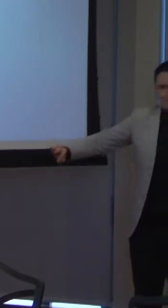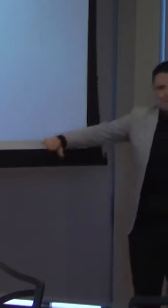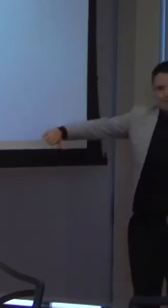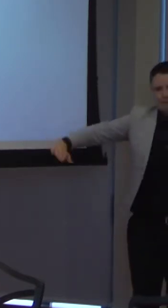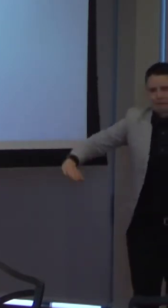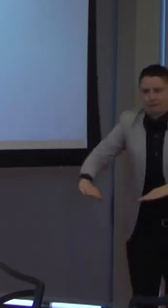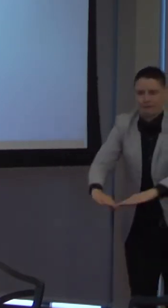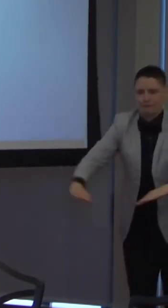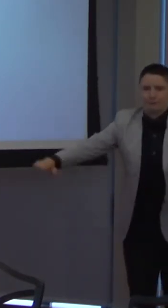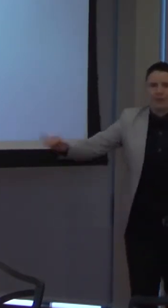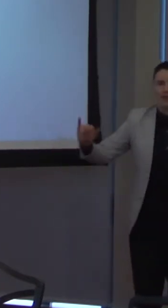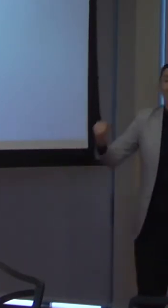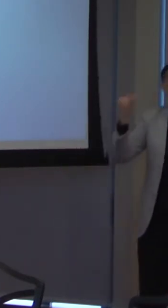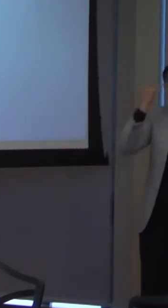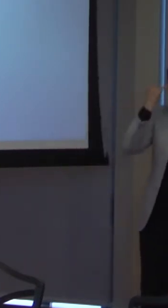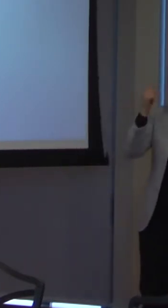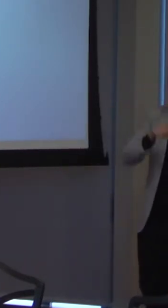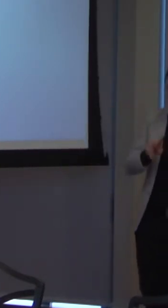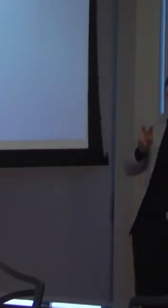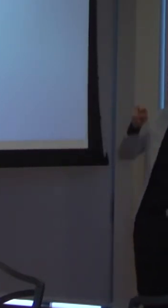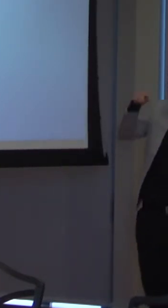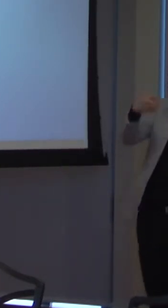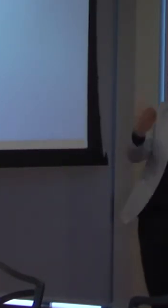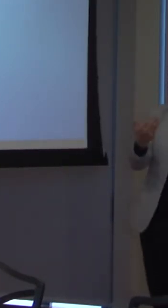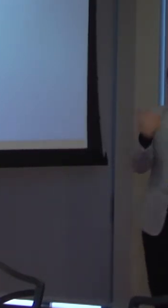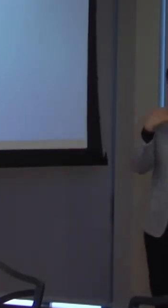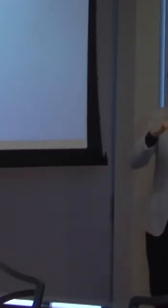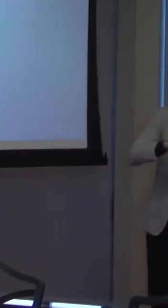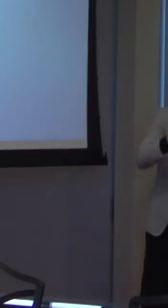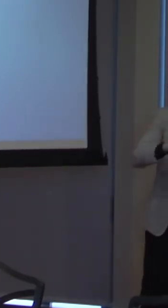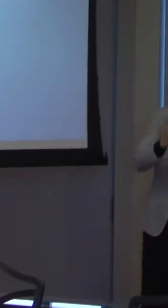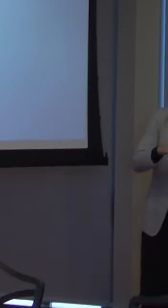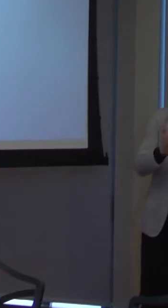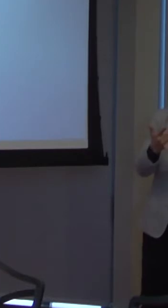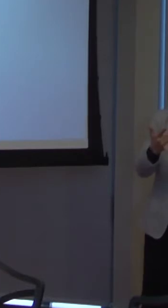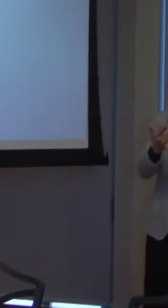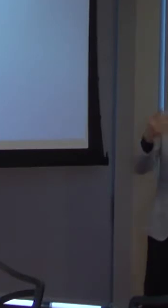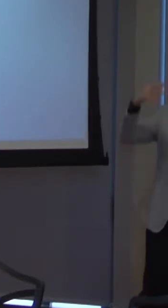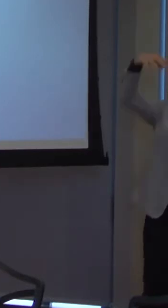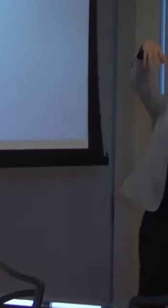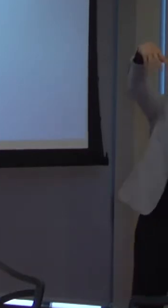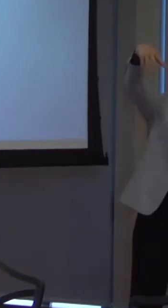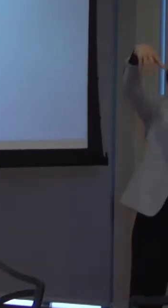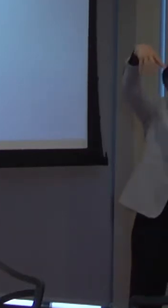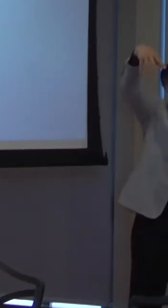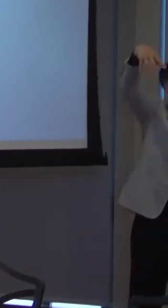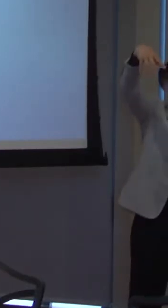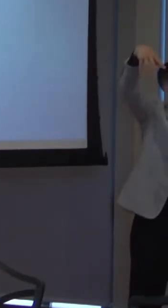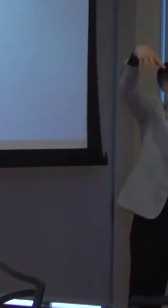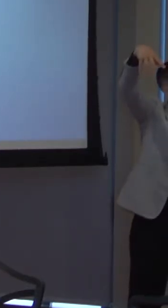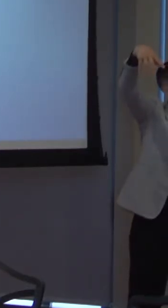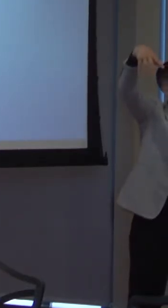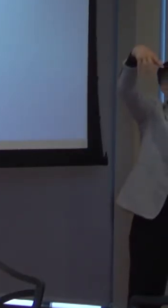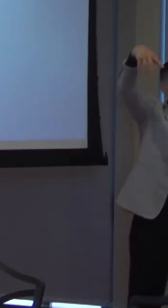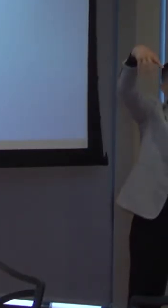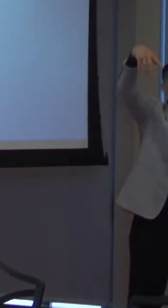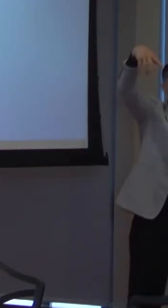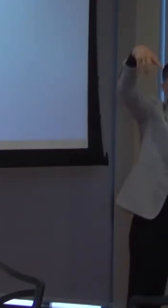they can, at least, view it through an iPad or something, with, like, a GoPro. - Okay. [Attendee] I'm sure it's all at-- (Audience member coughs)